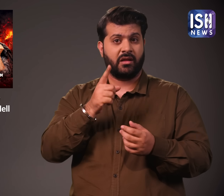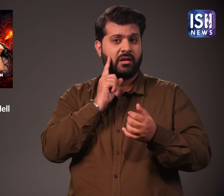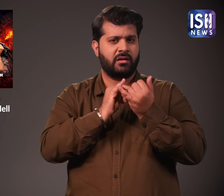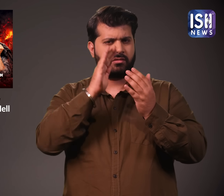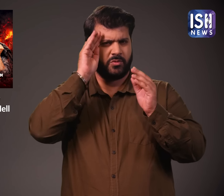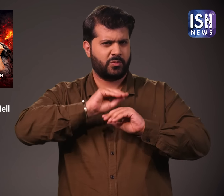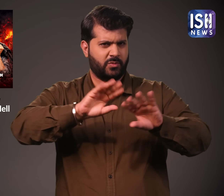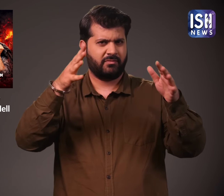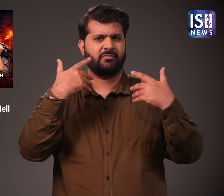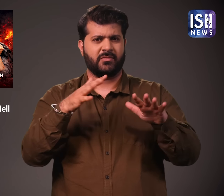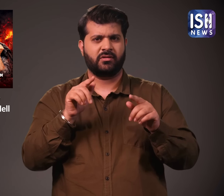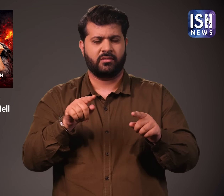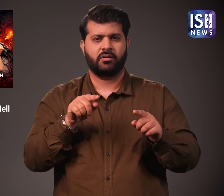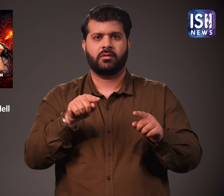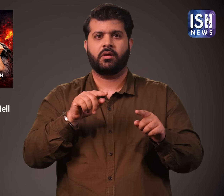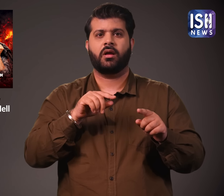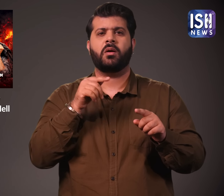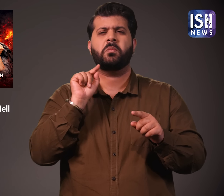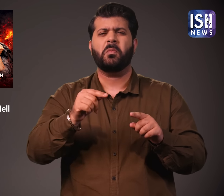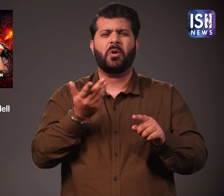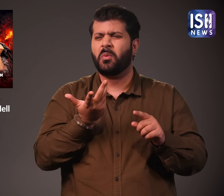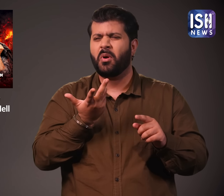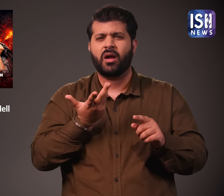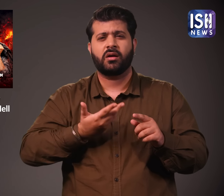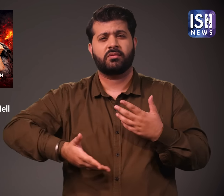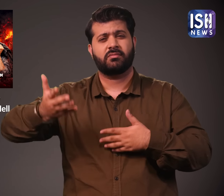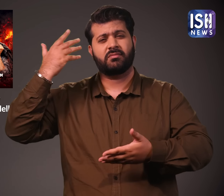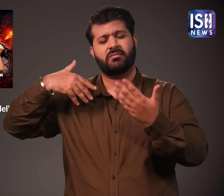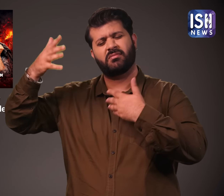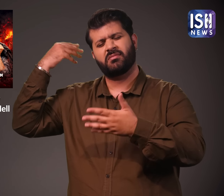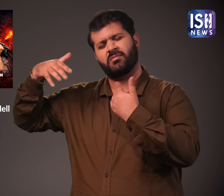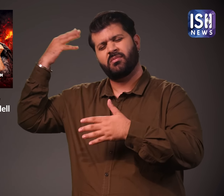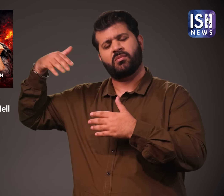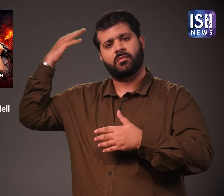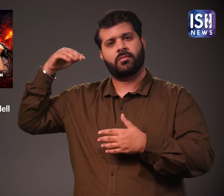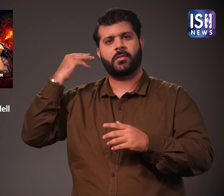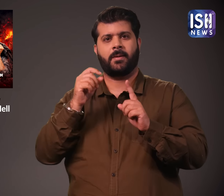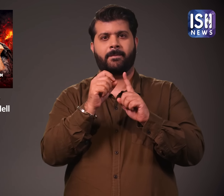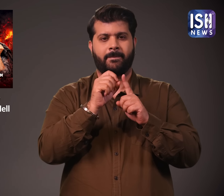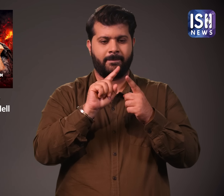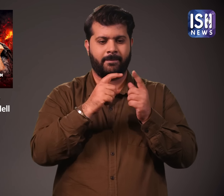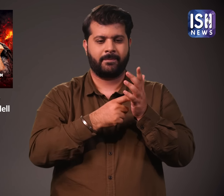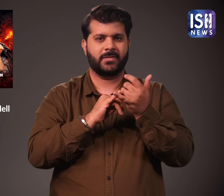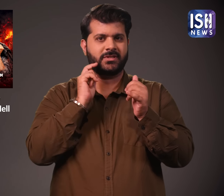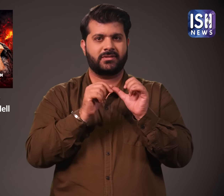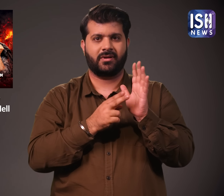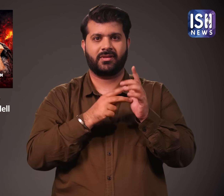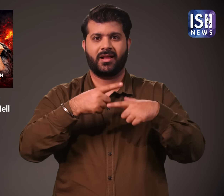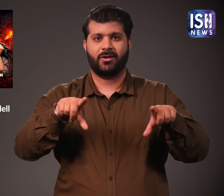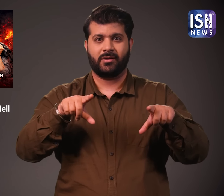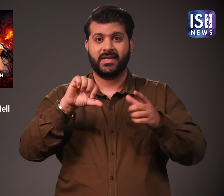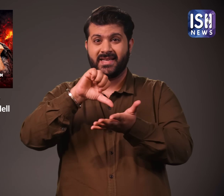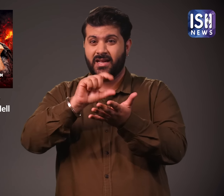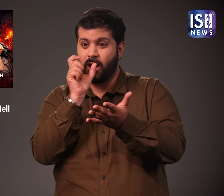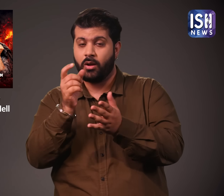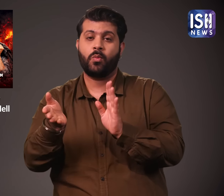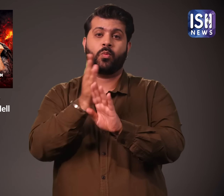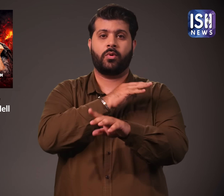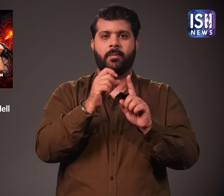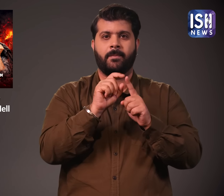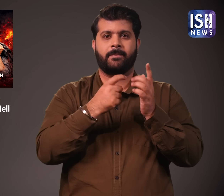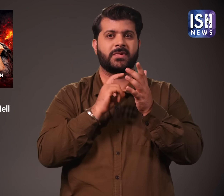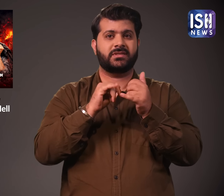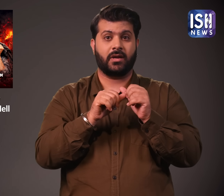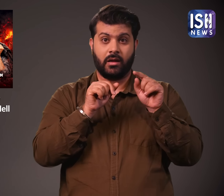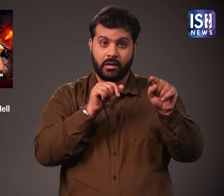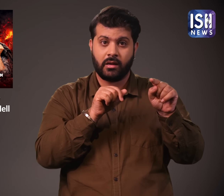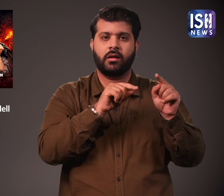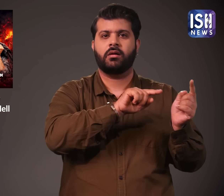ISH News had earlier shared that long ago Persia, later known as Iran, had sent scholars